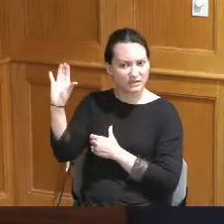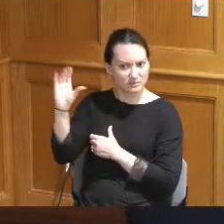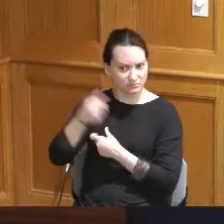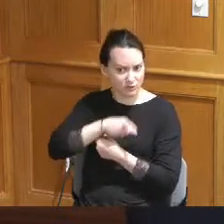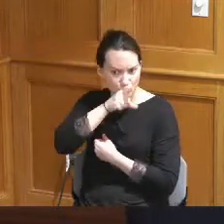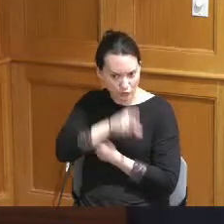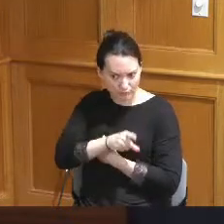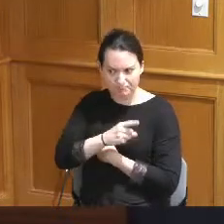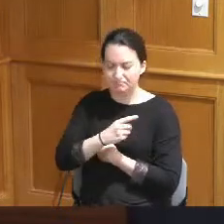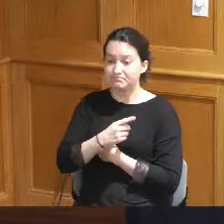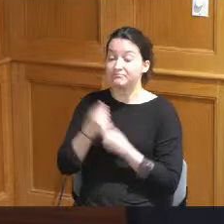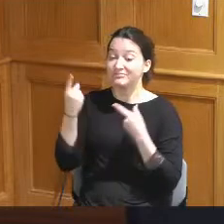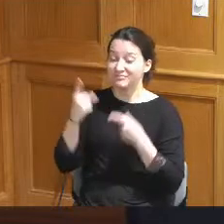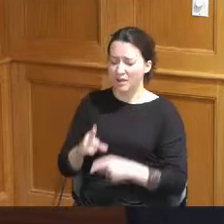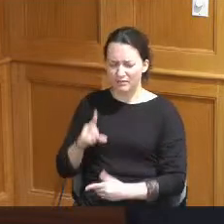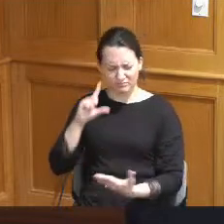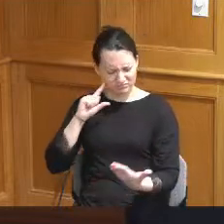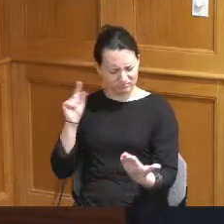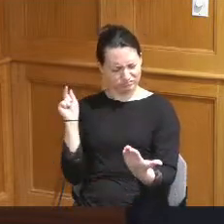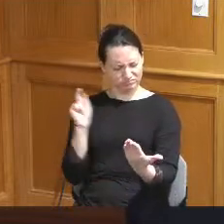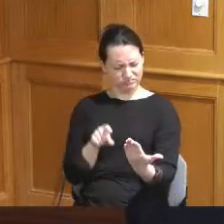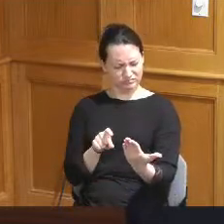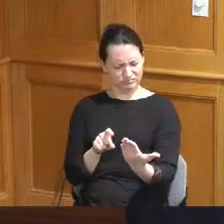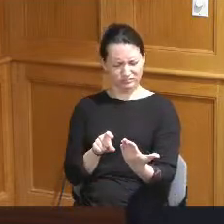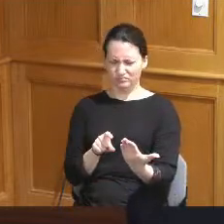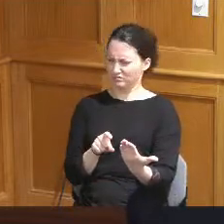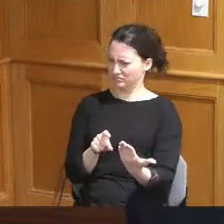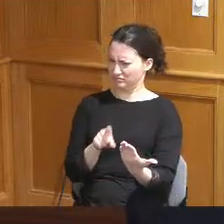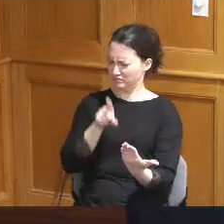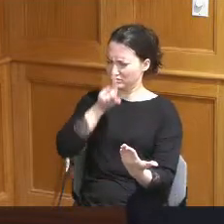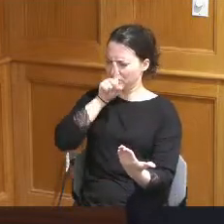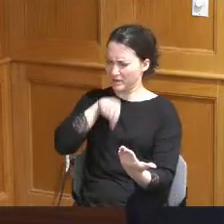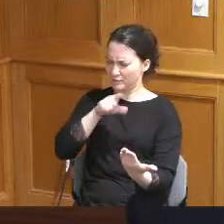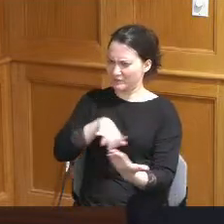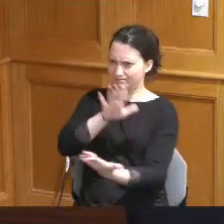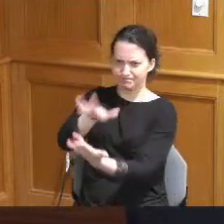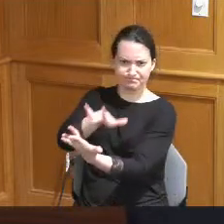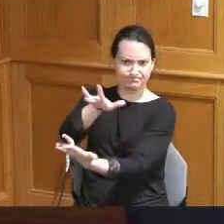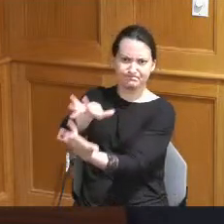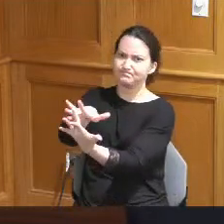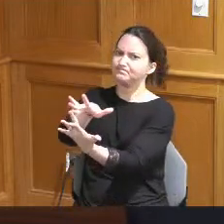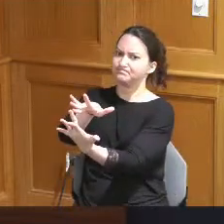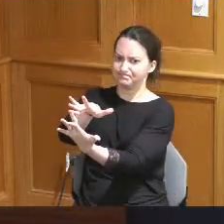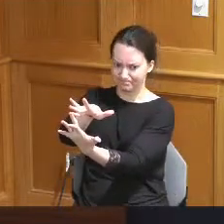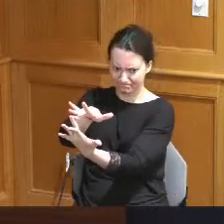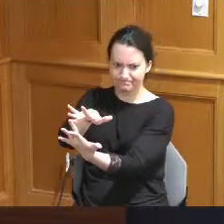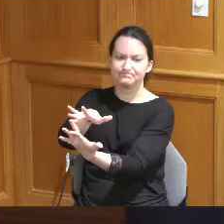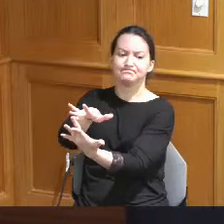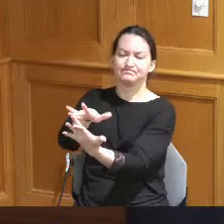that when we did hear that that response we did reach out immediately just talk with them about